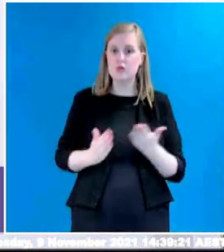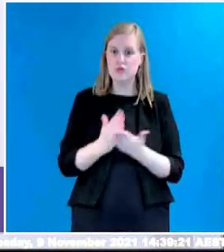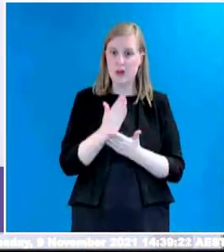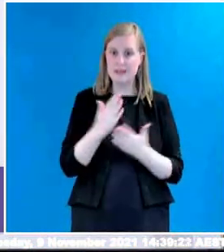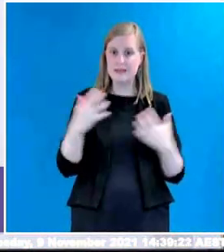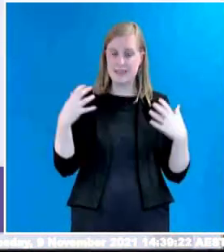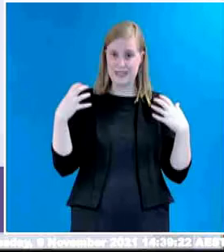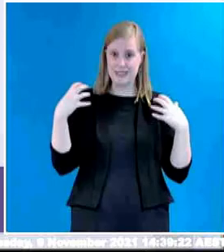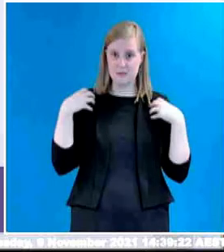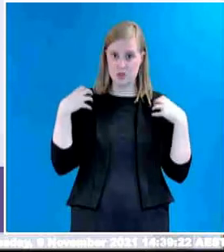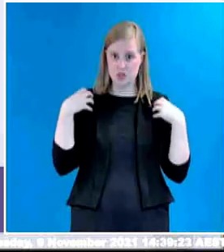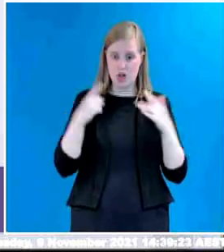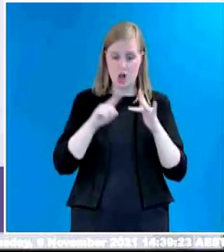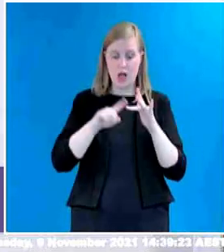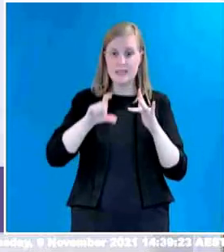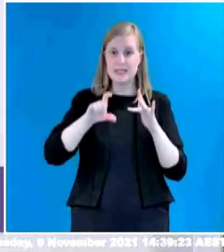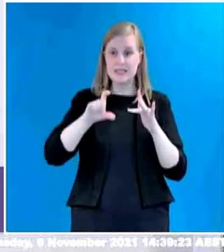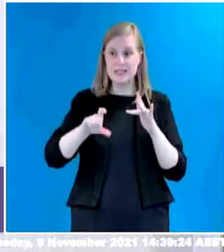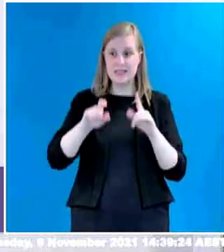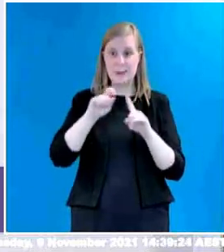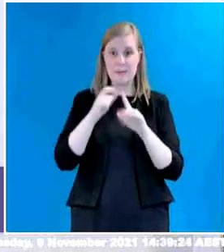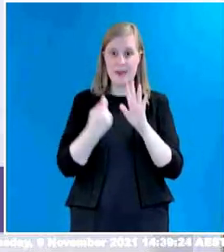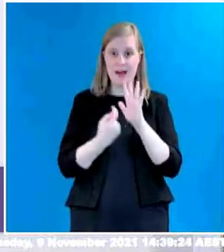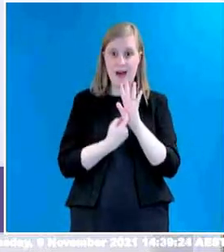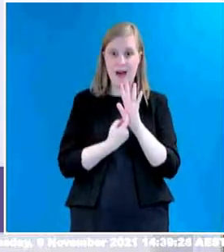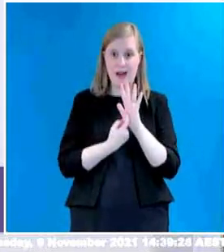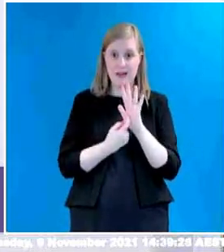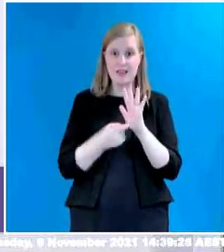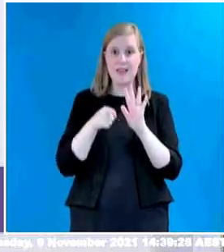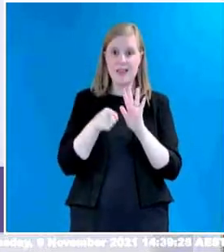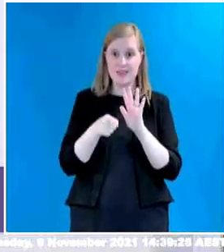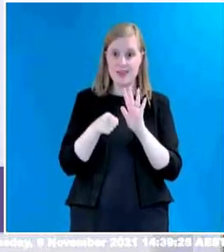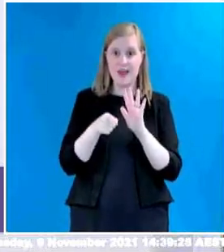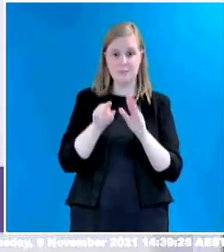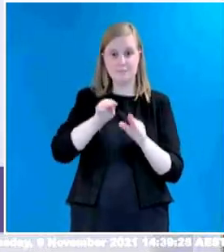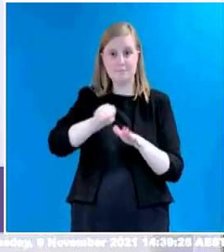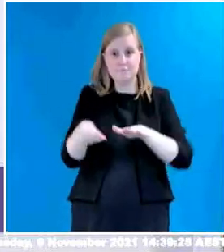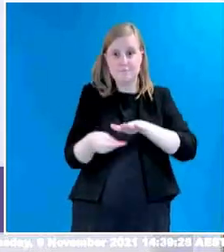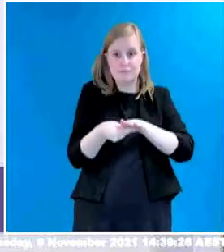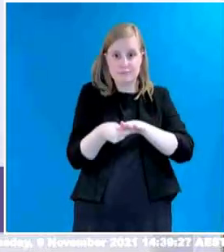So the ICCPR is scheduled to the Commission's Act and acts and practices